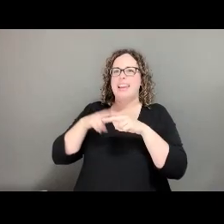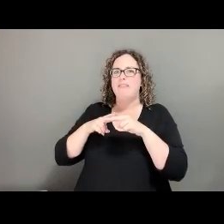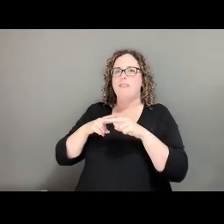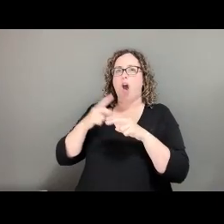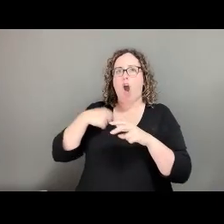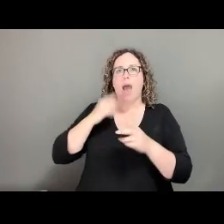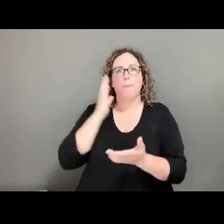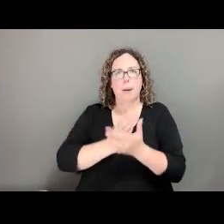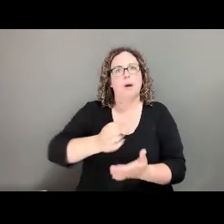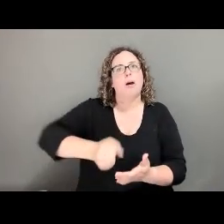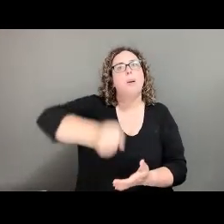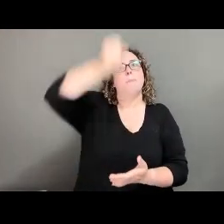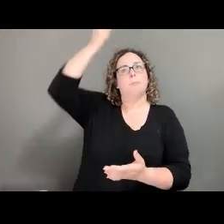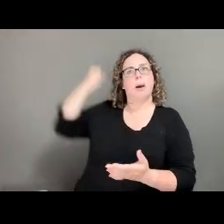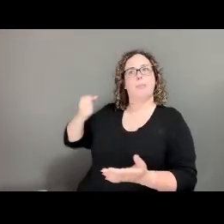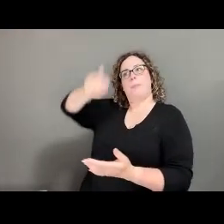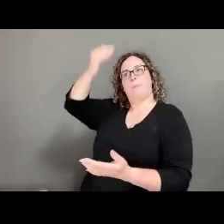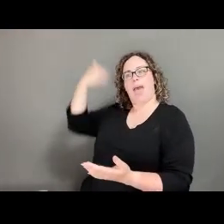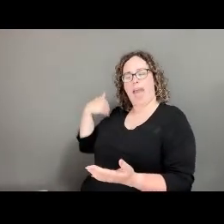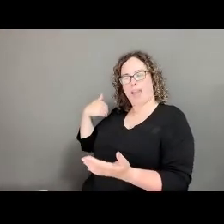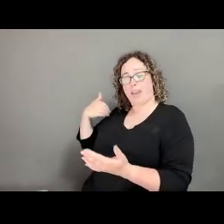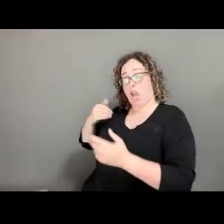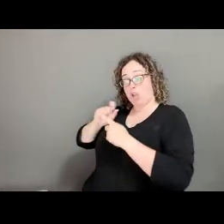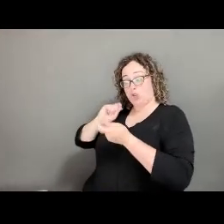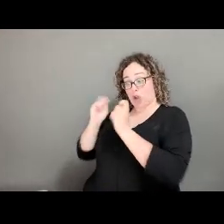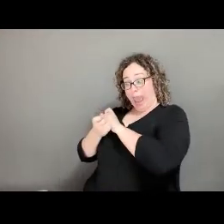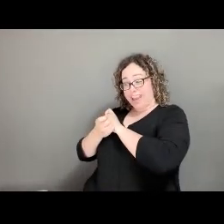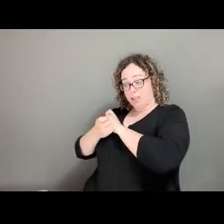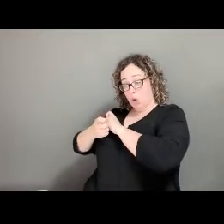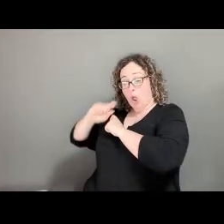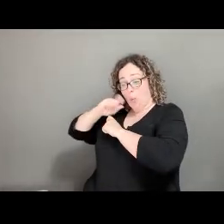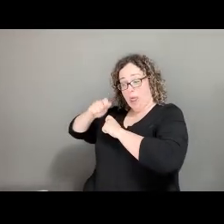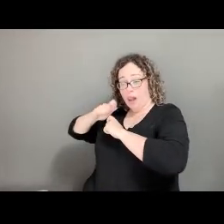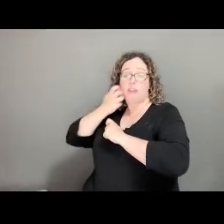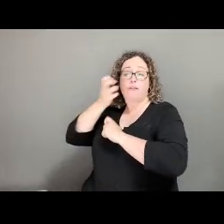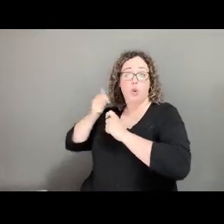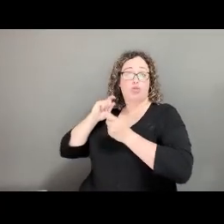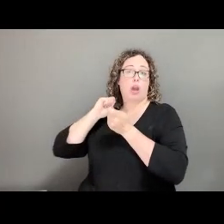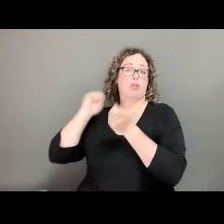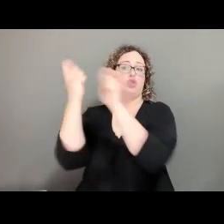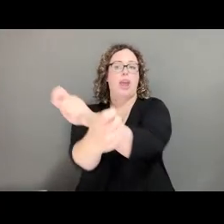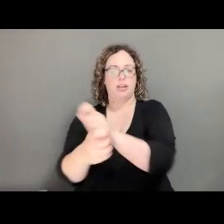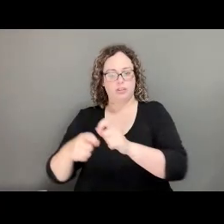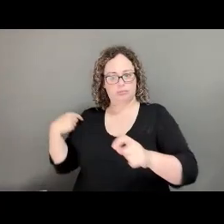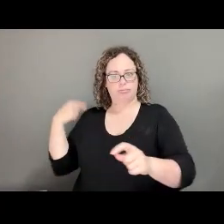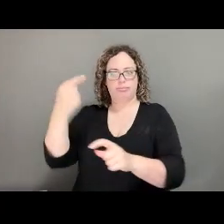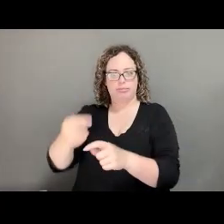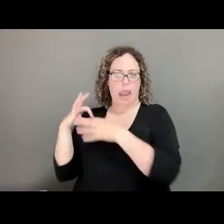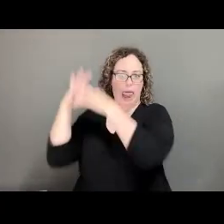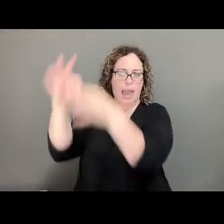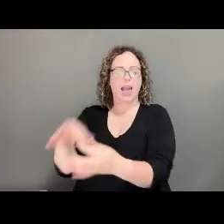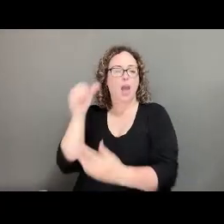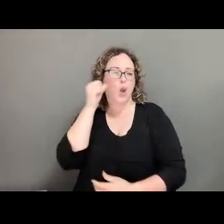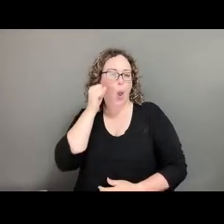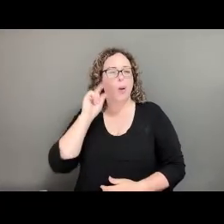I'm just going to ignore that and just make up my own, which is I can do whatever I want. Time travel. Does anyone care about that?